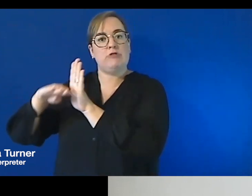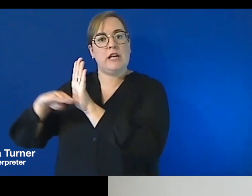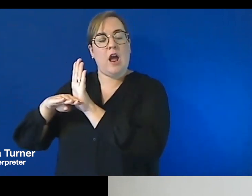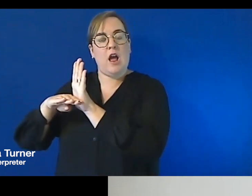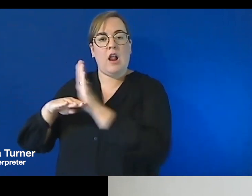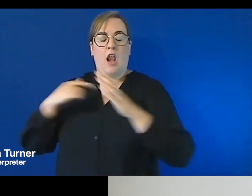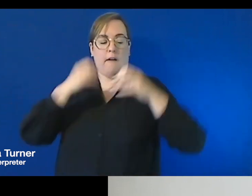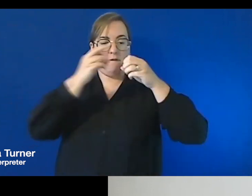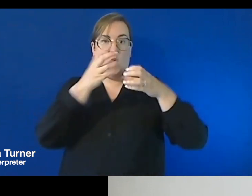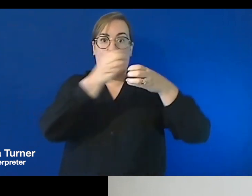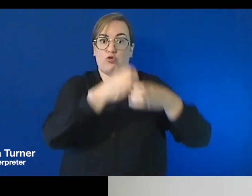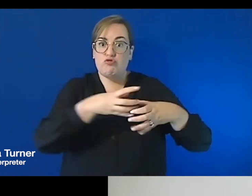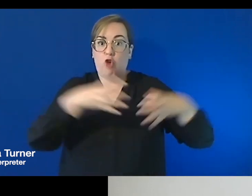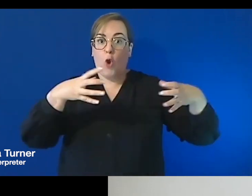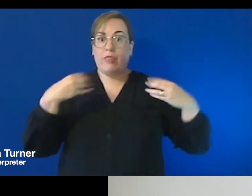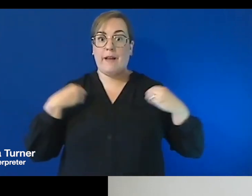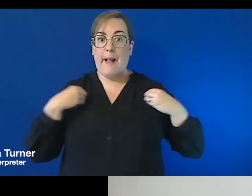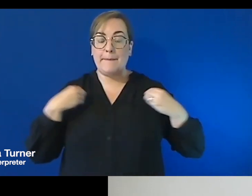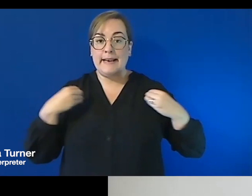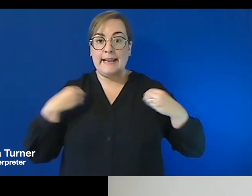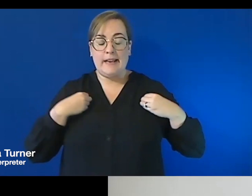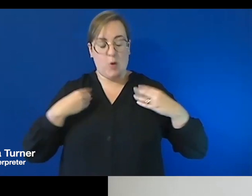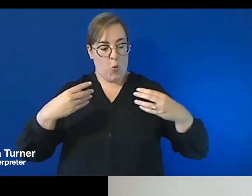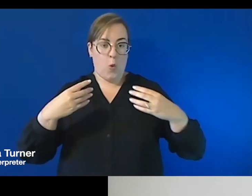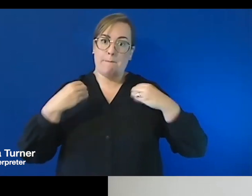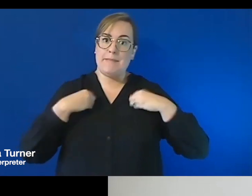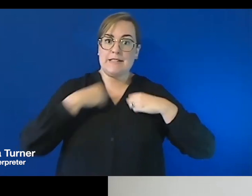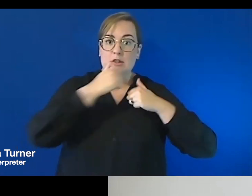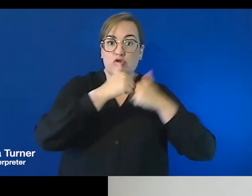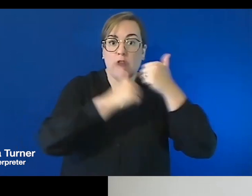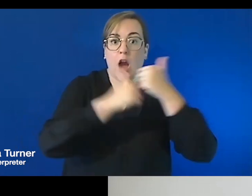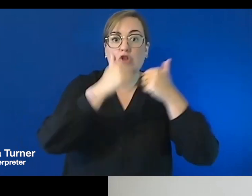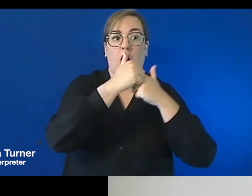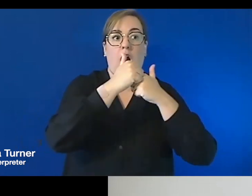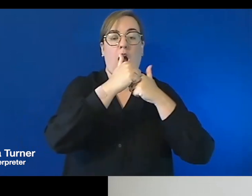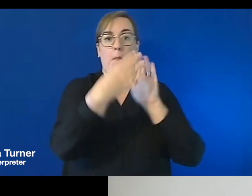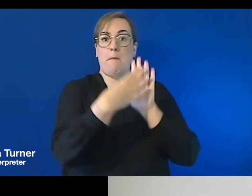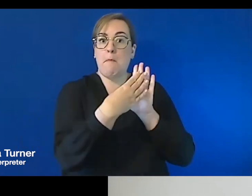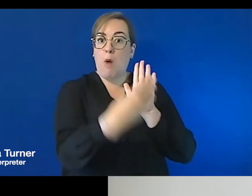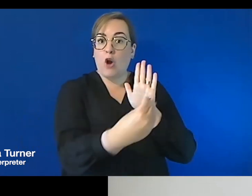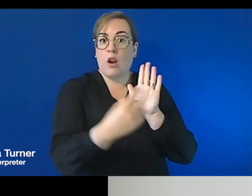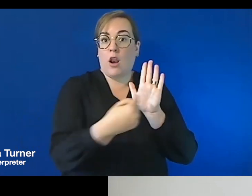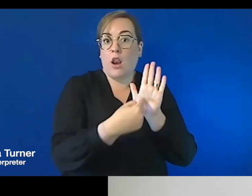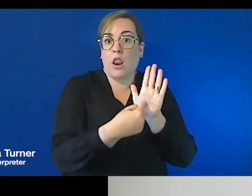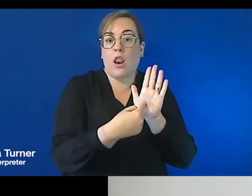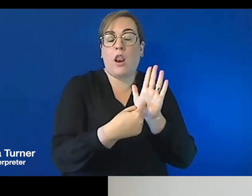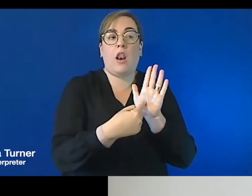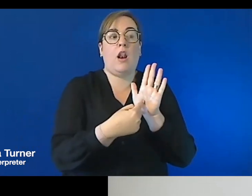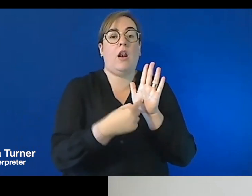in terms of their business structure and business model, and also the fact that we need a research